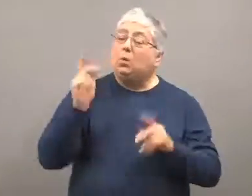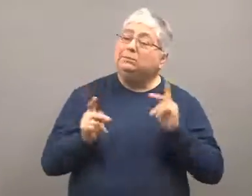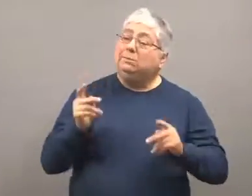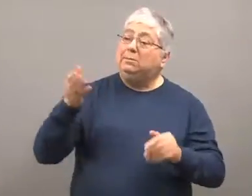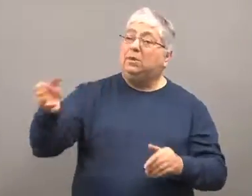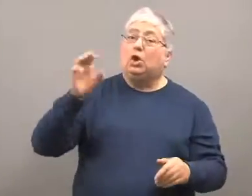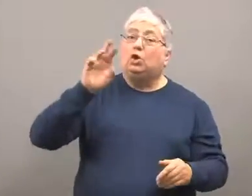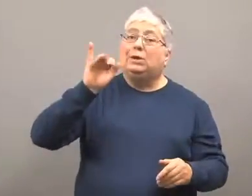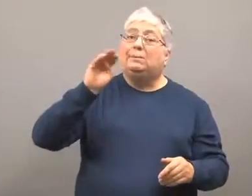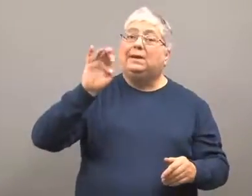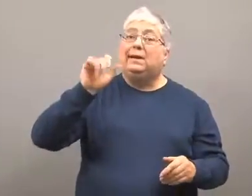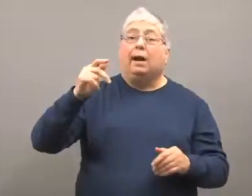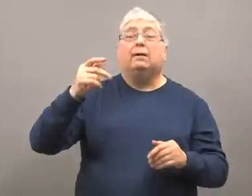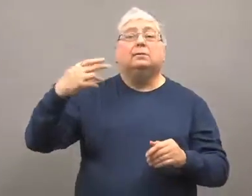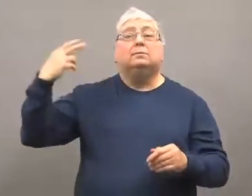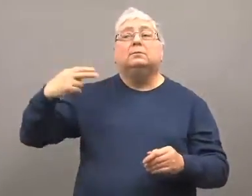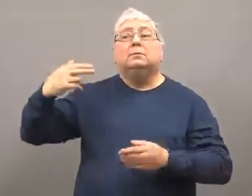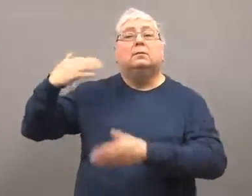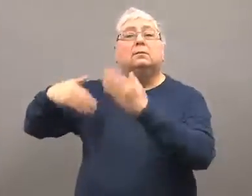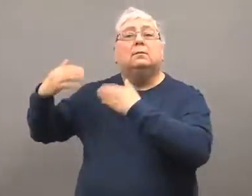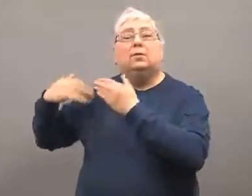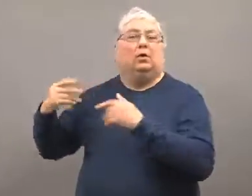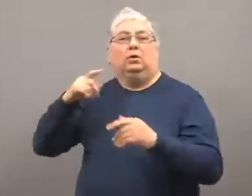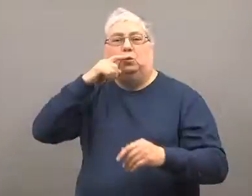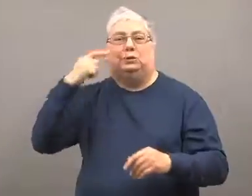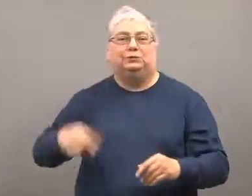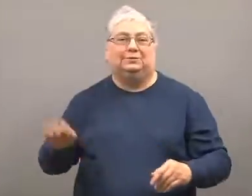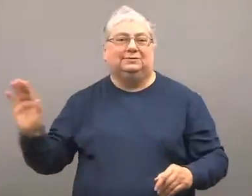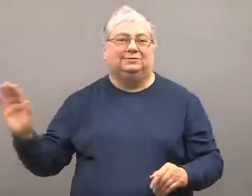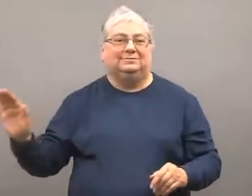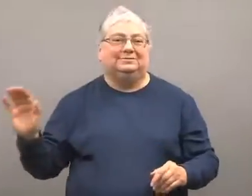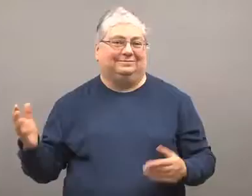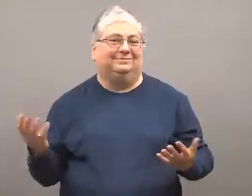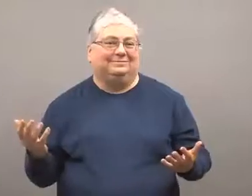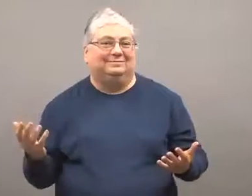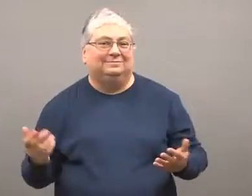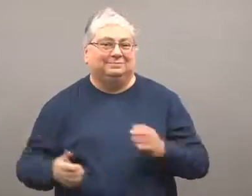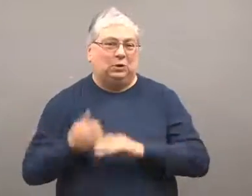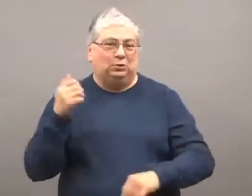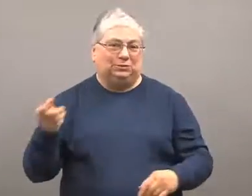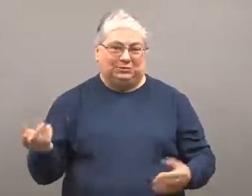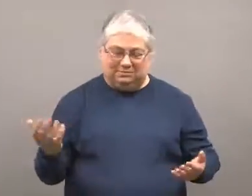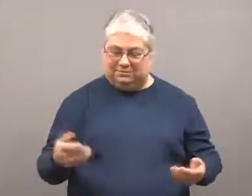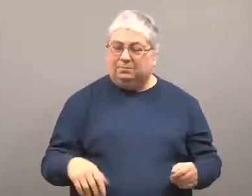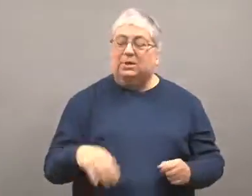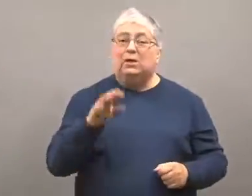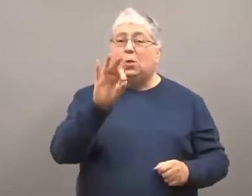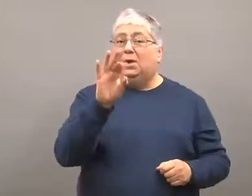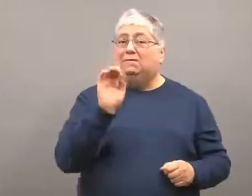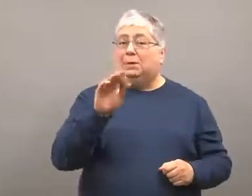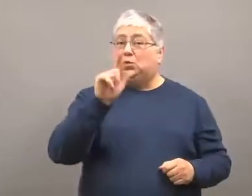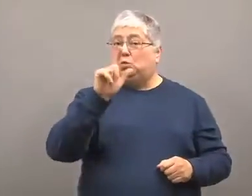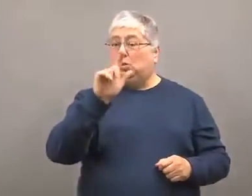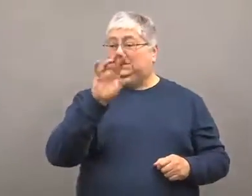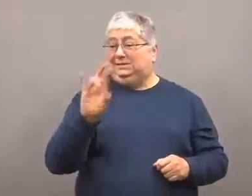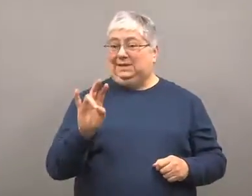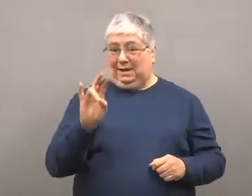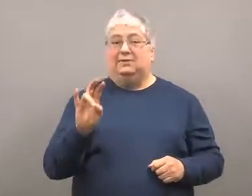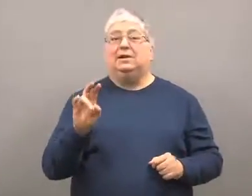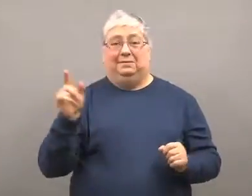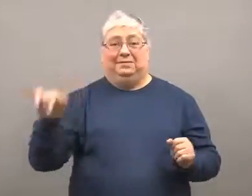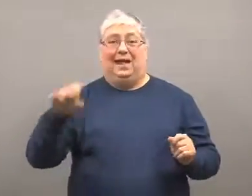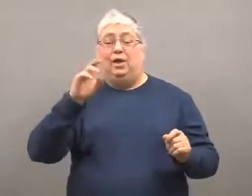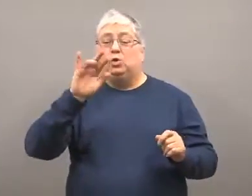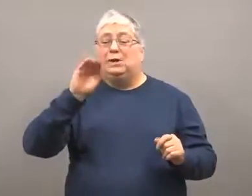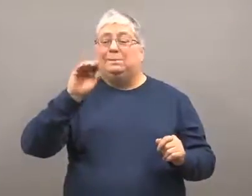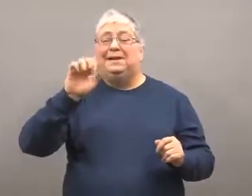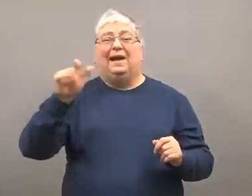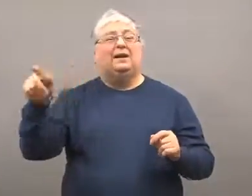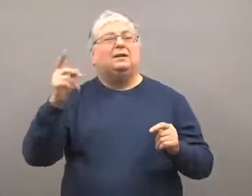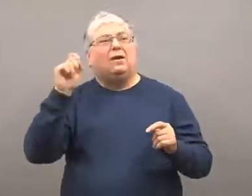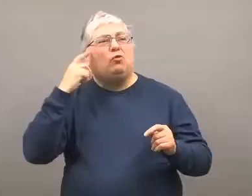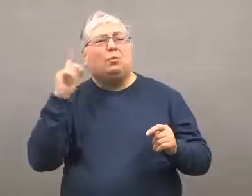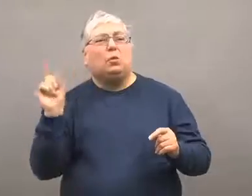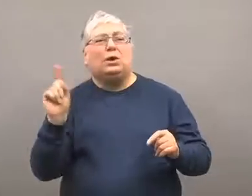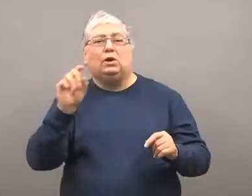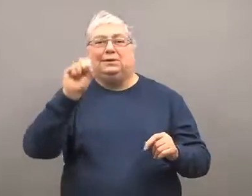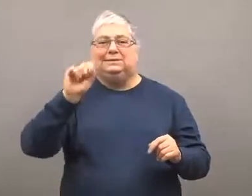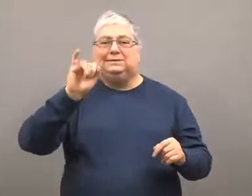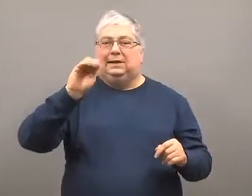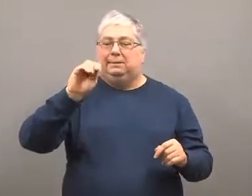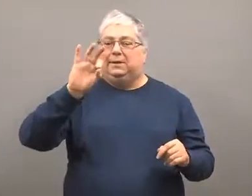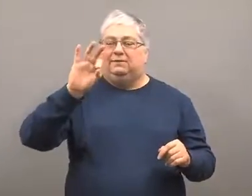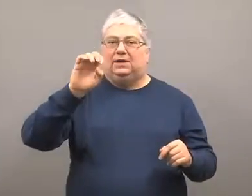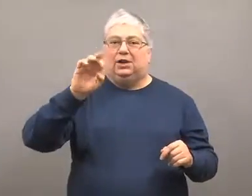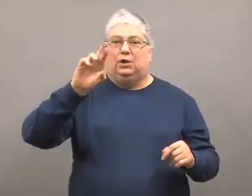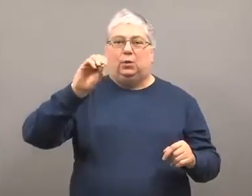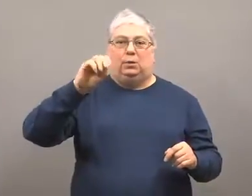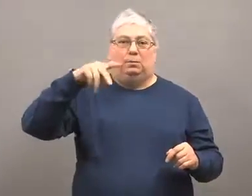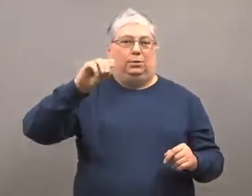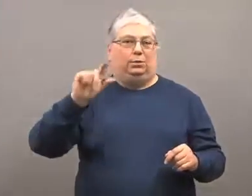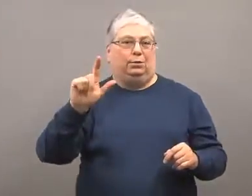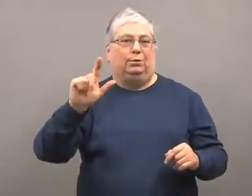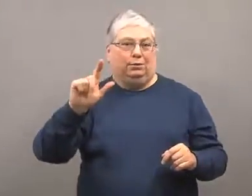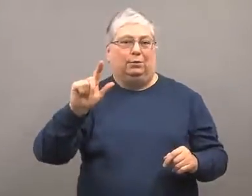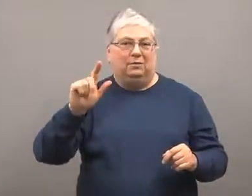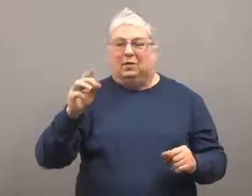Most people living in Crimea are Russian by heritage.